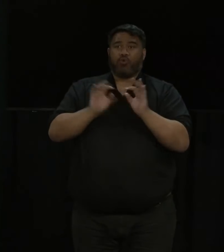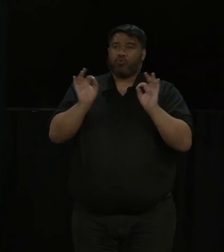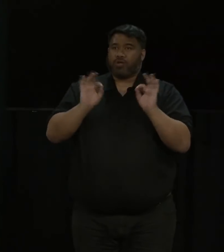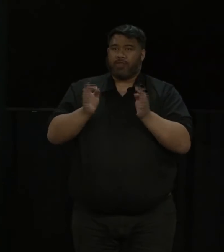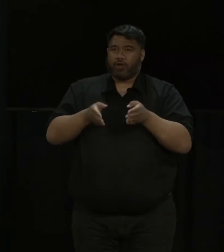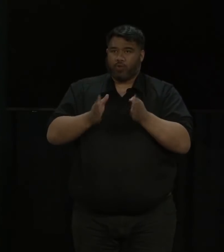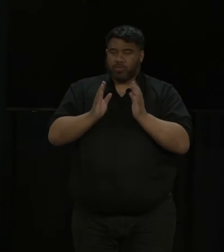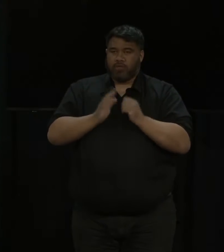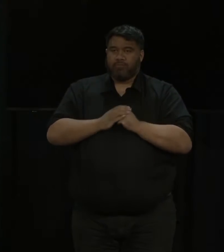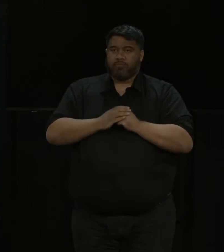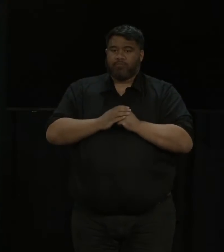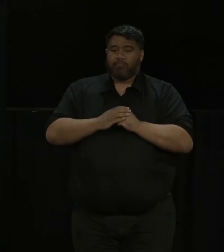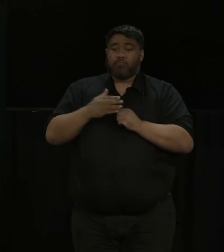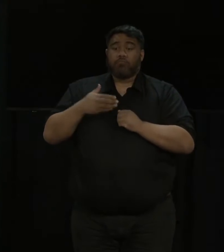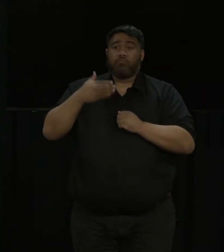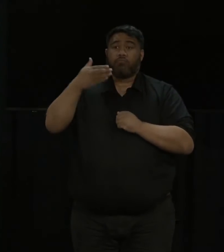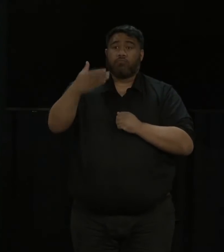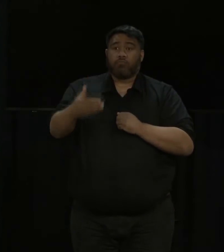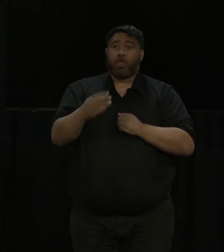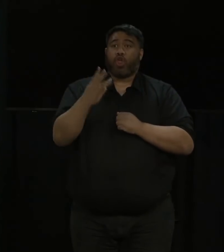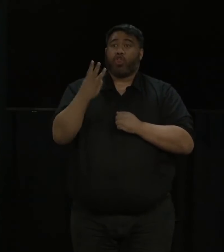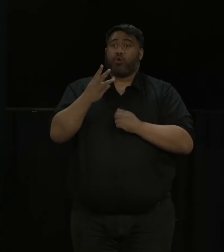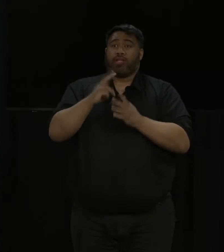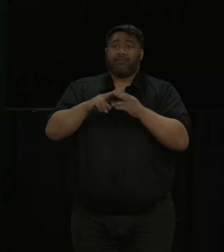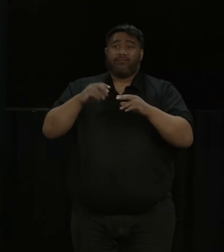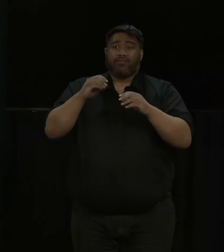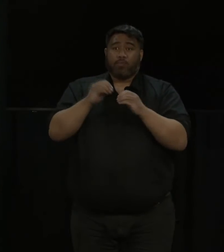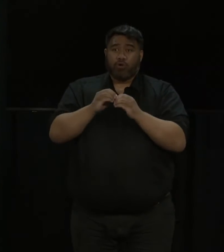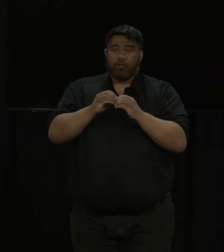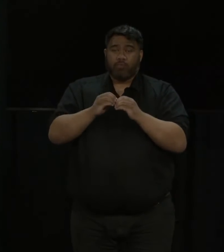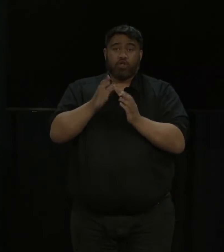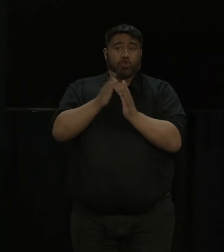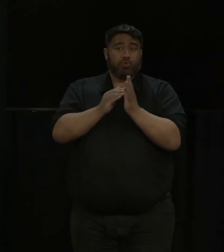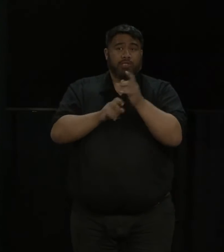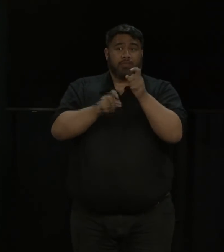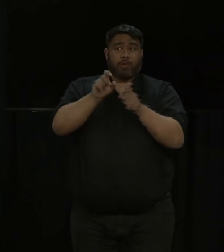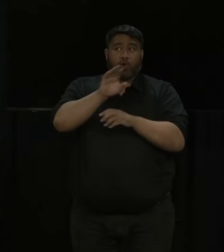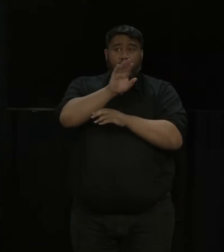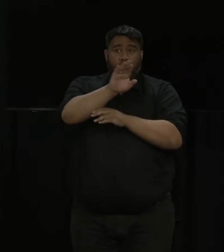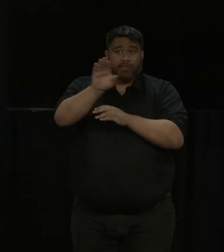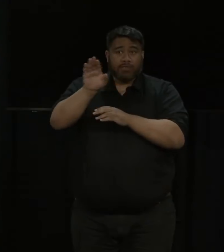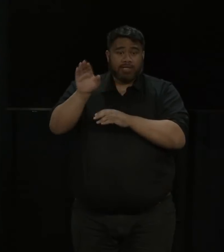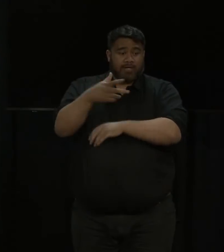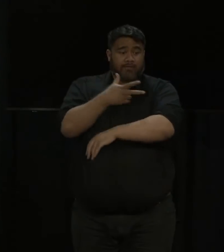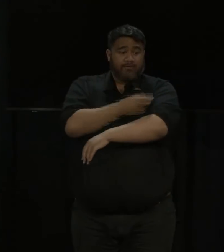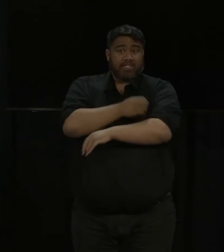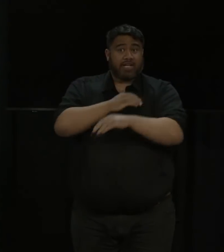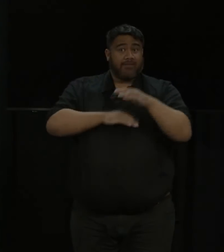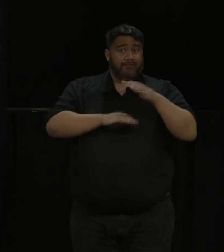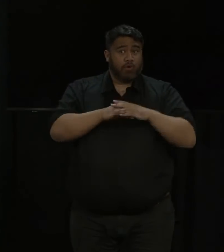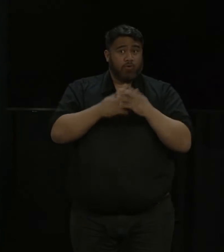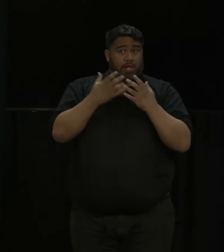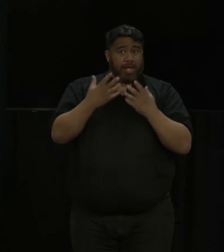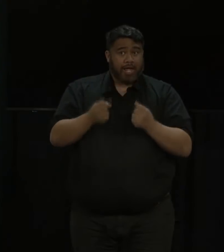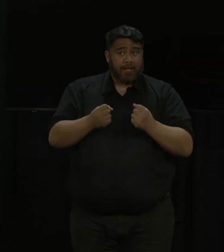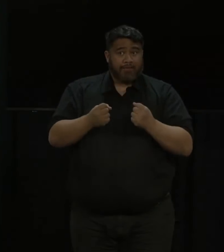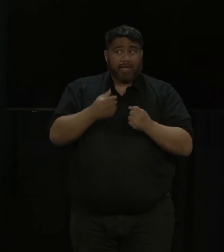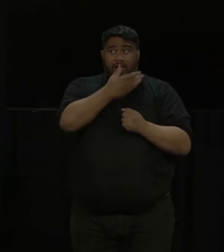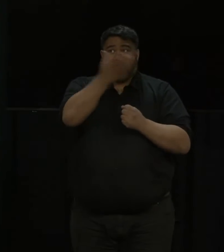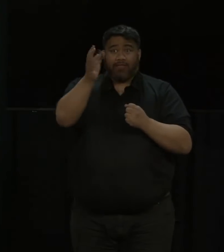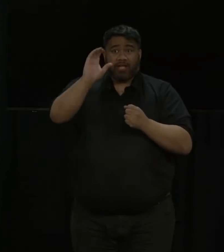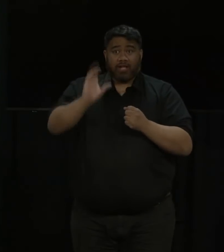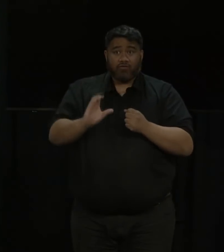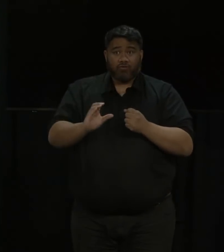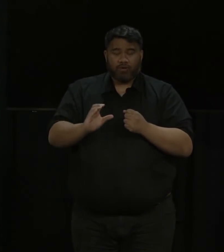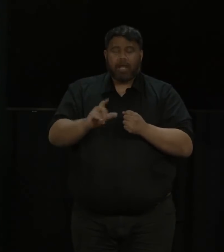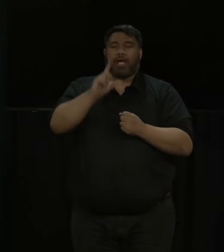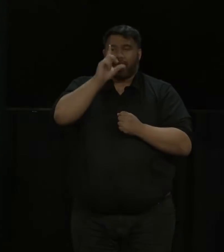staying in MiQ or quarantine.